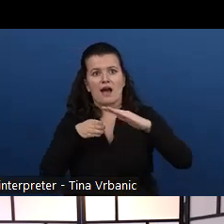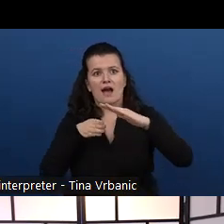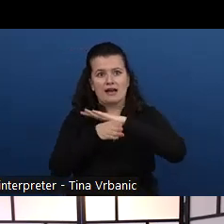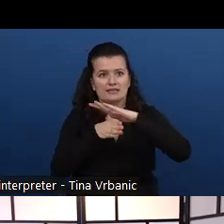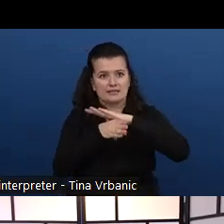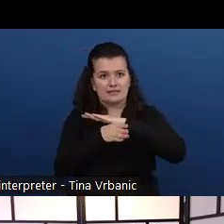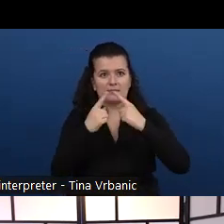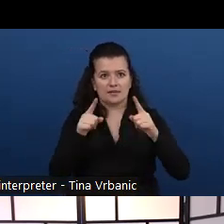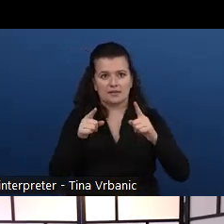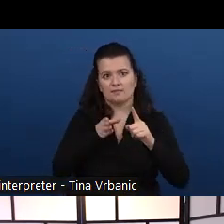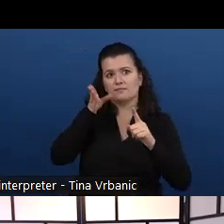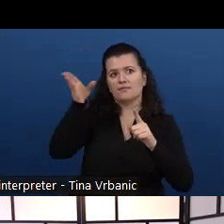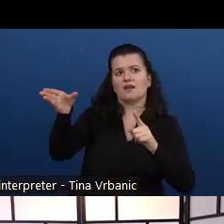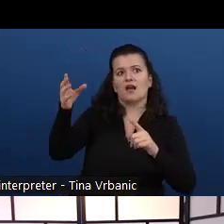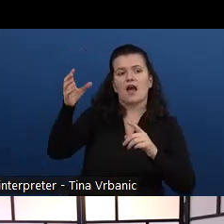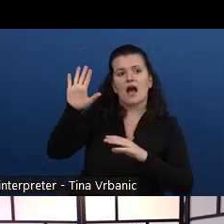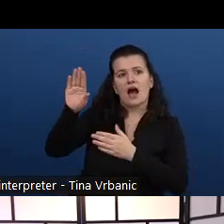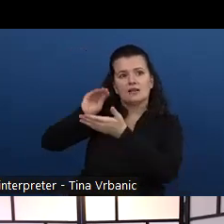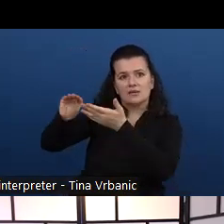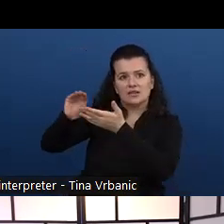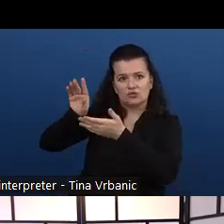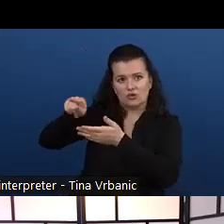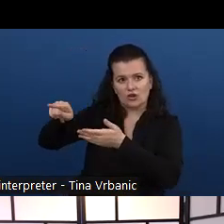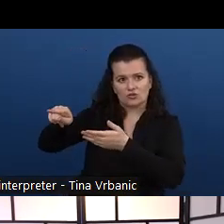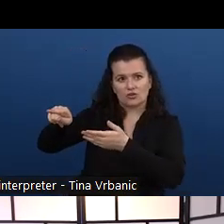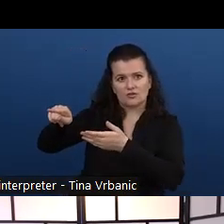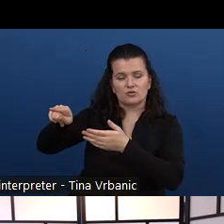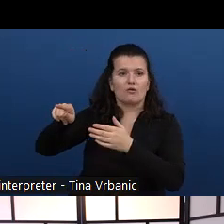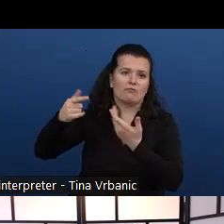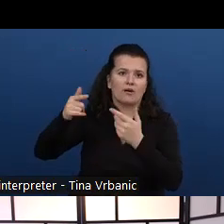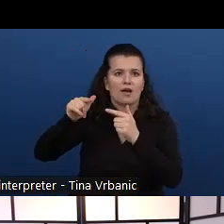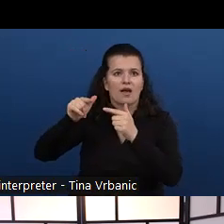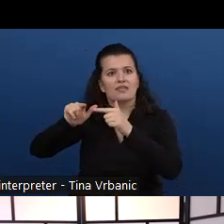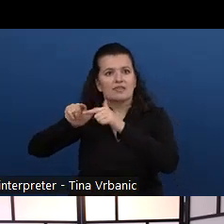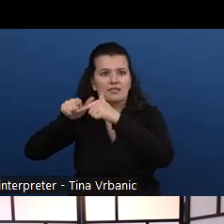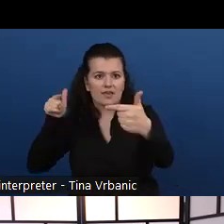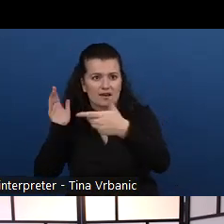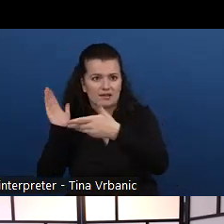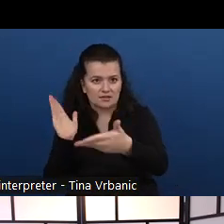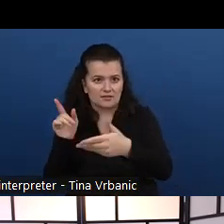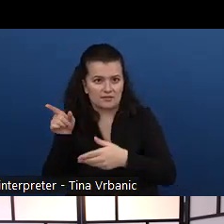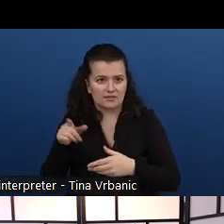by means of a teleservice according to the terms and conditions determined jointly by